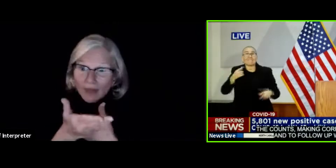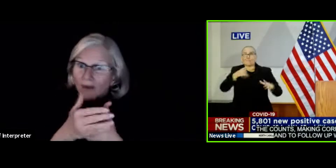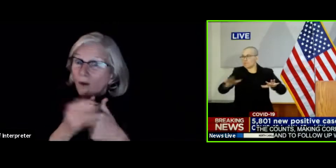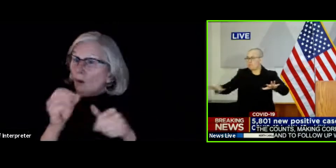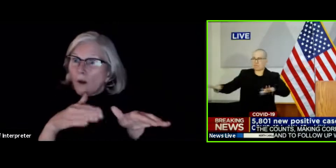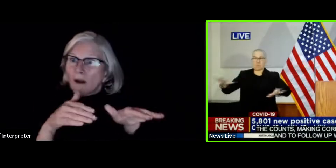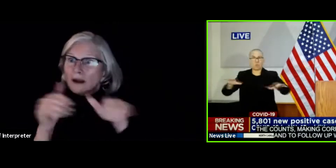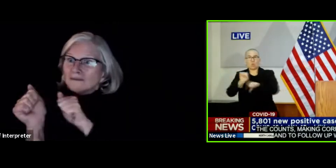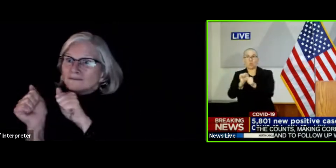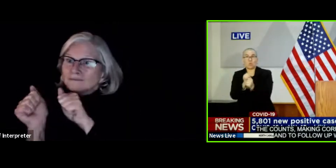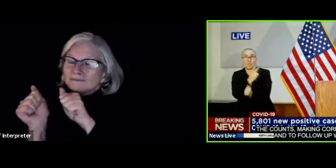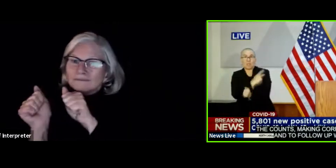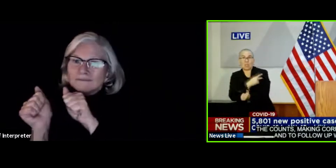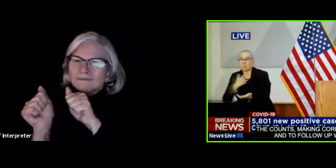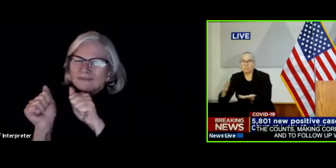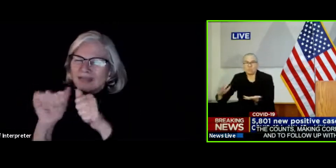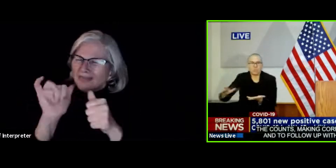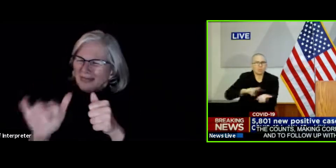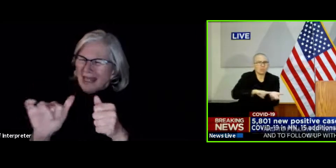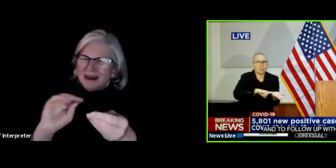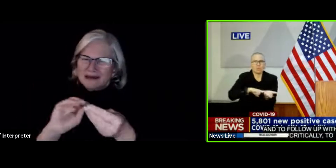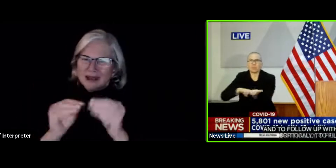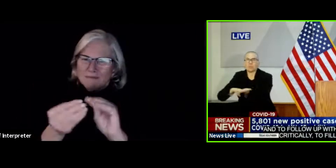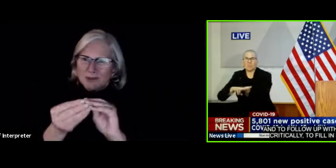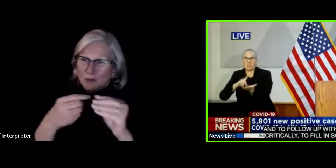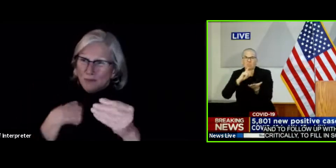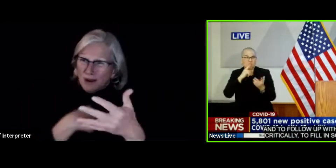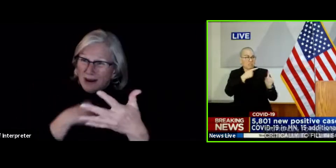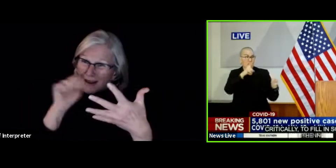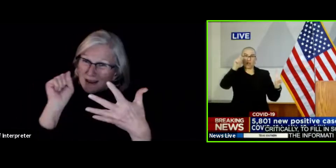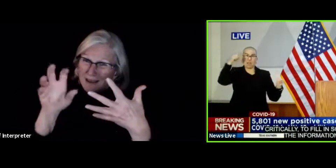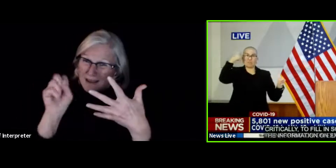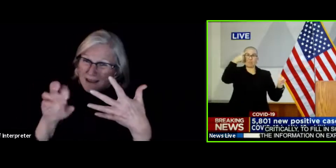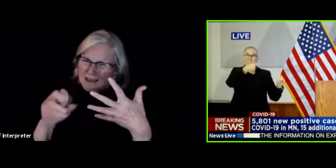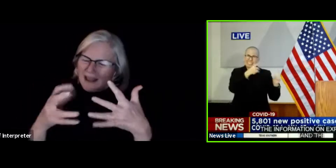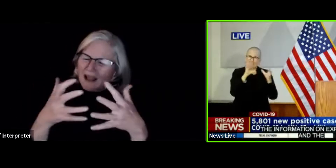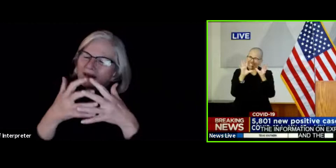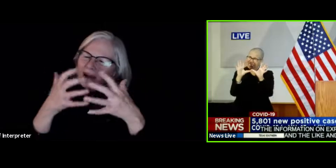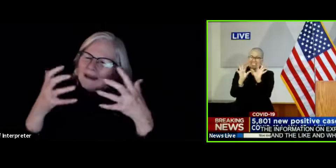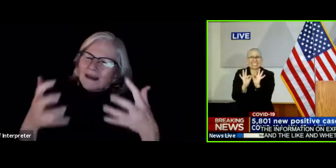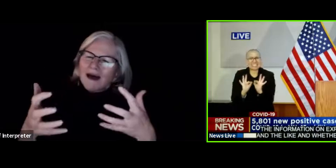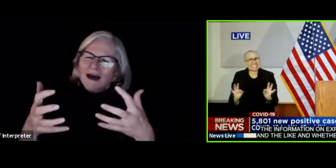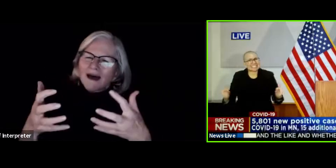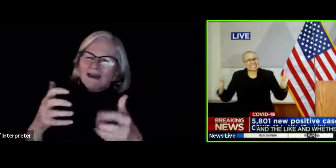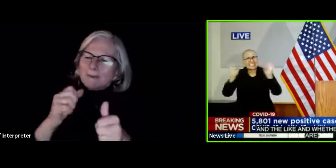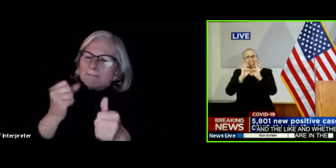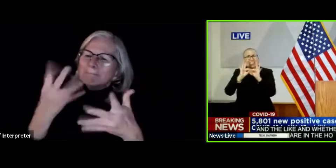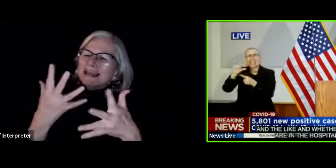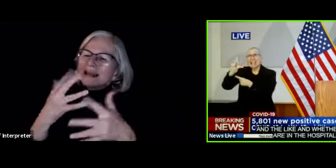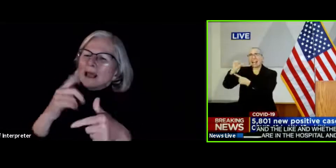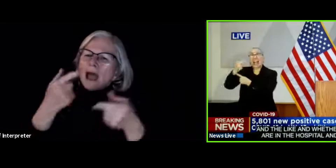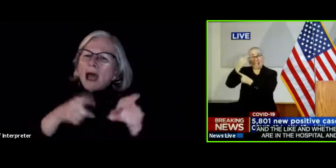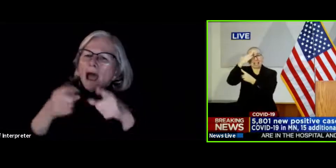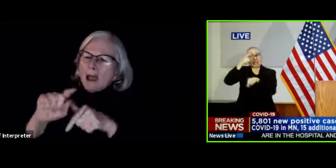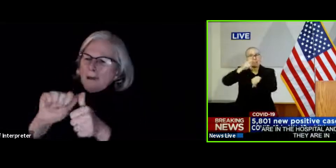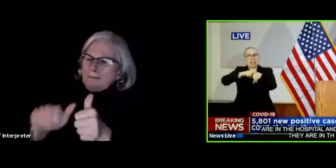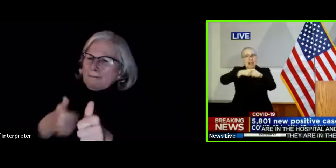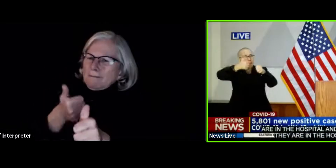THAT JUST TO EXPLAIN WHAT THE GOVERNOR MENTIONED ABOUT THE IMPORTANCE OF WHAT WE REFER TO AS THE LAG PERIOD AND WHY, ON THE VARIOUS CHARTS